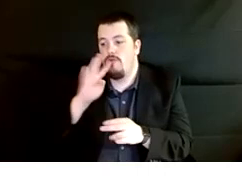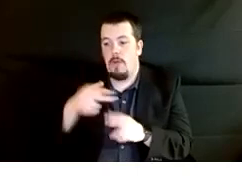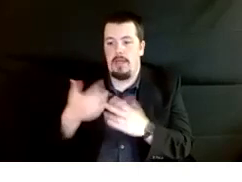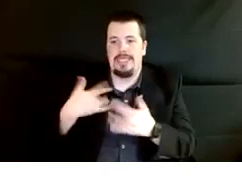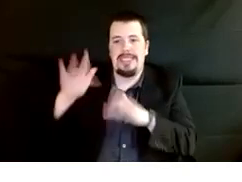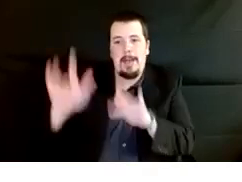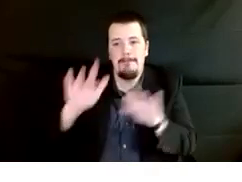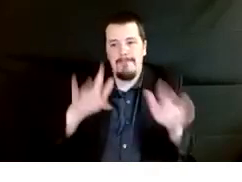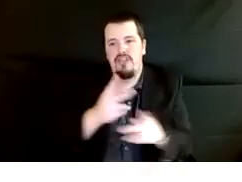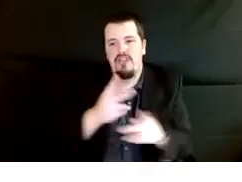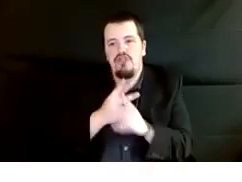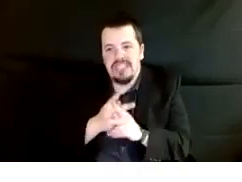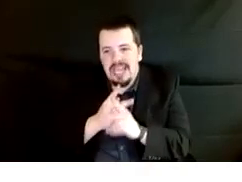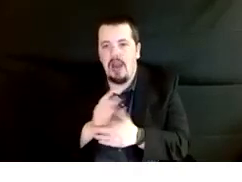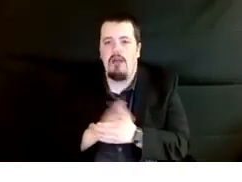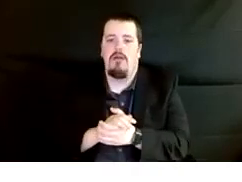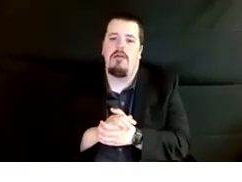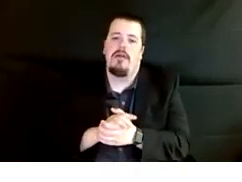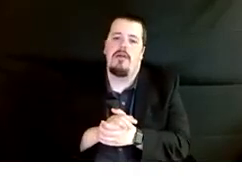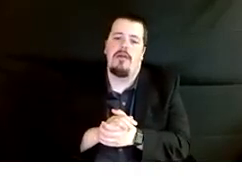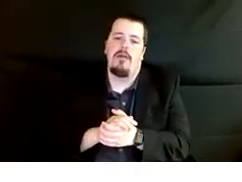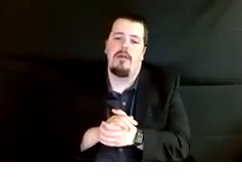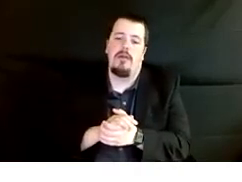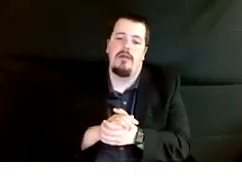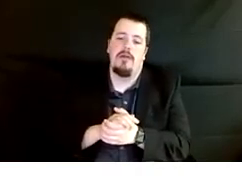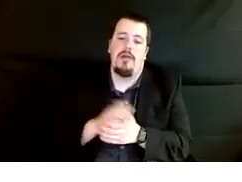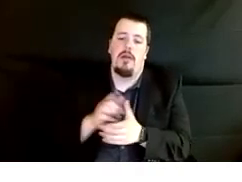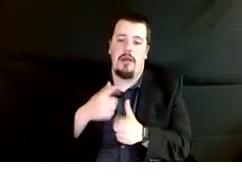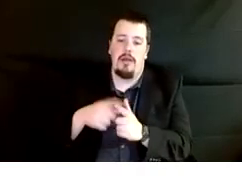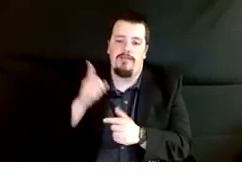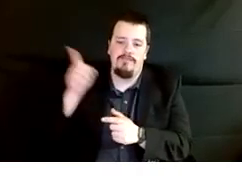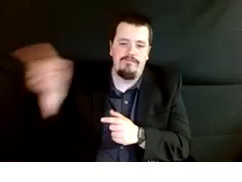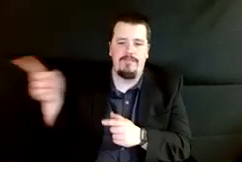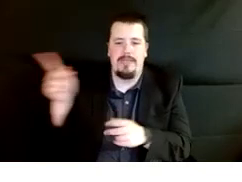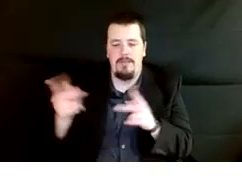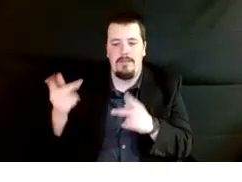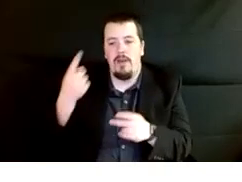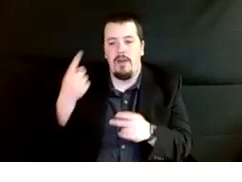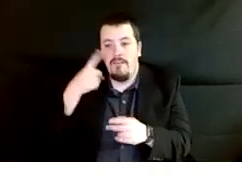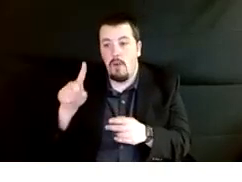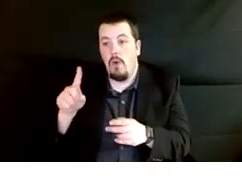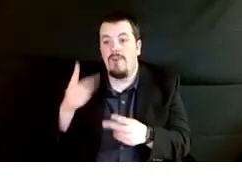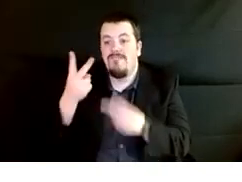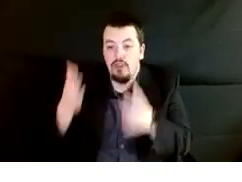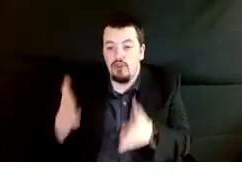and you know what, what rights folks have for visitors in the hospital even during